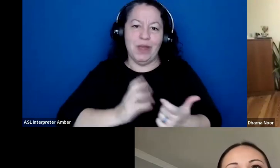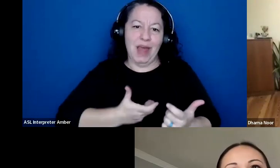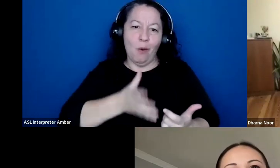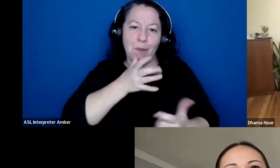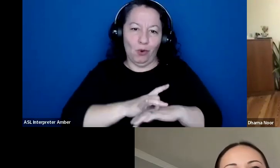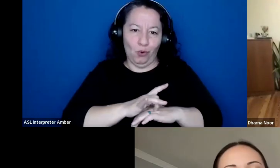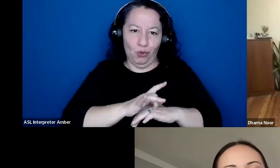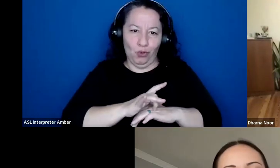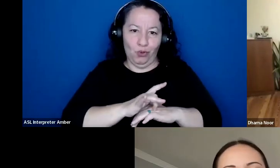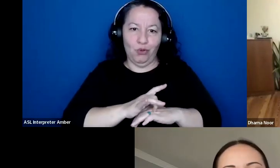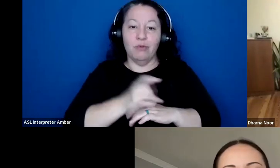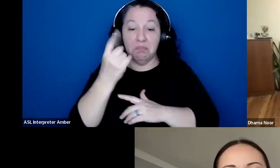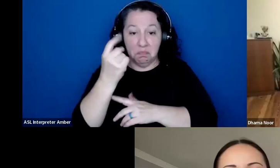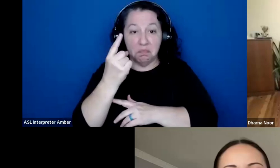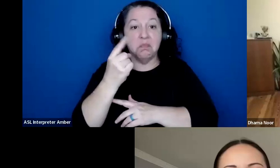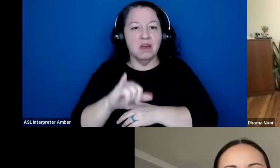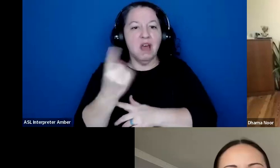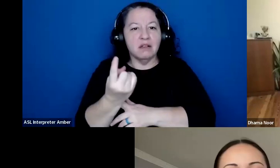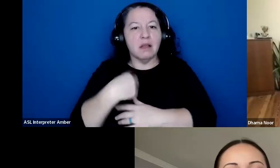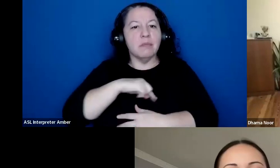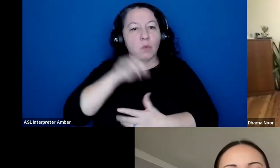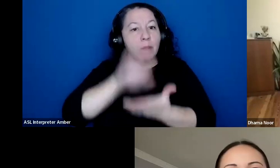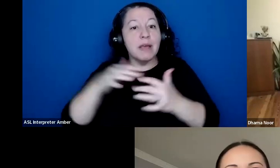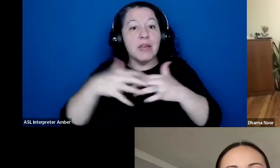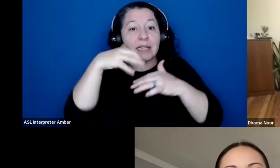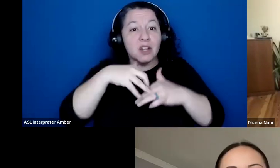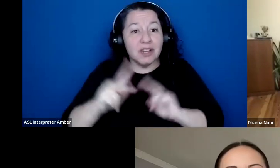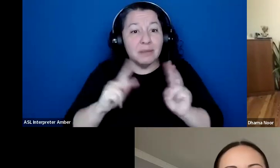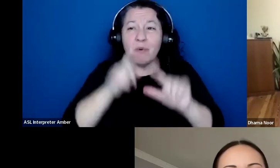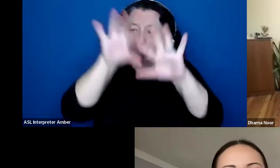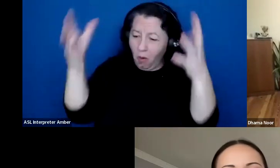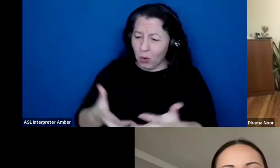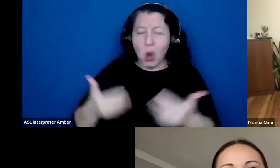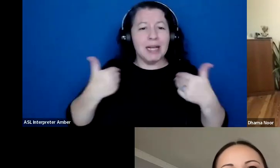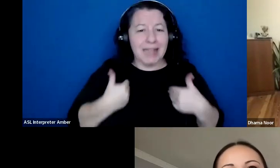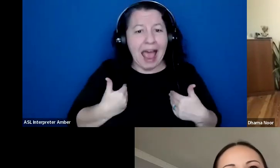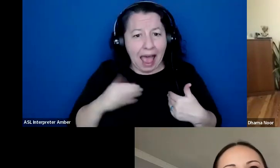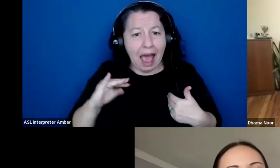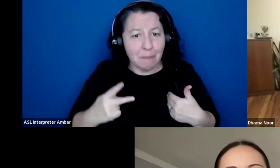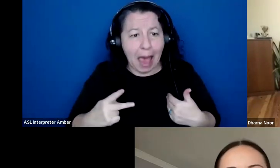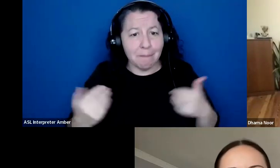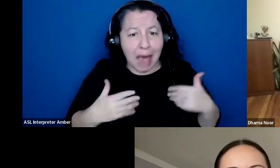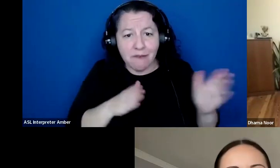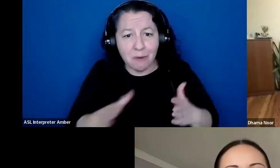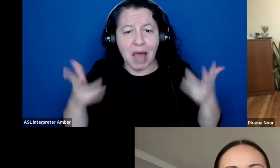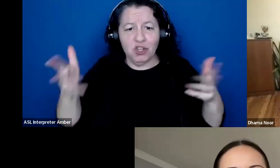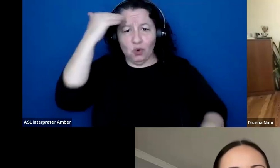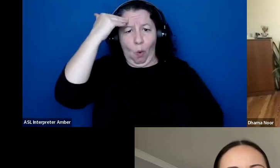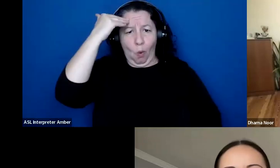and that is something that we believe indigenous people all over the globe have the roadmap for, because we've been on these lands